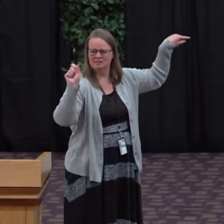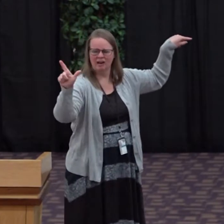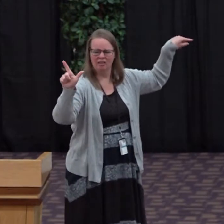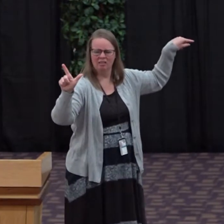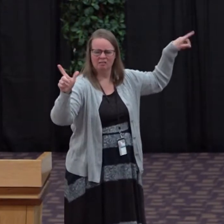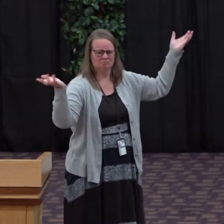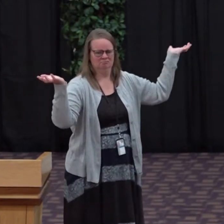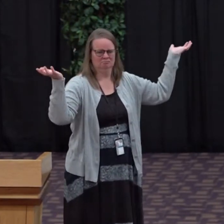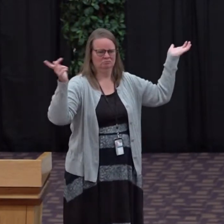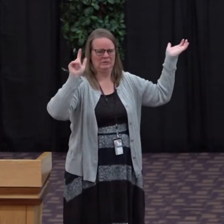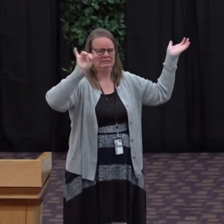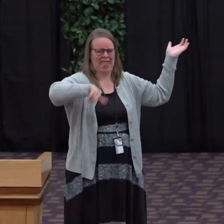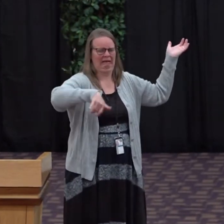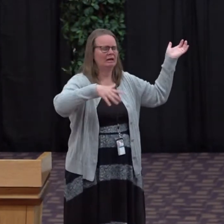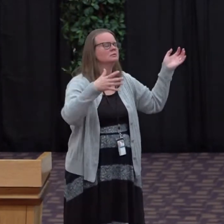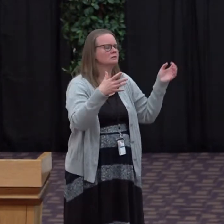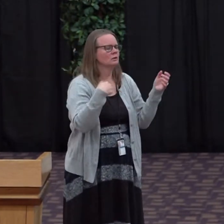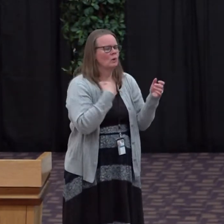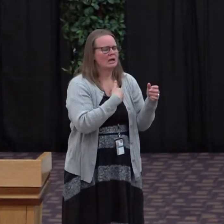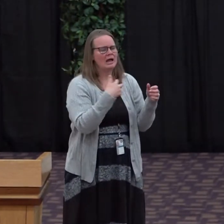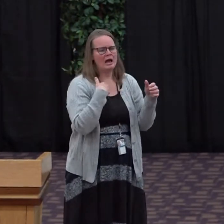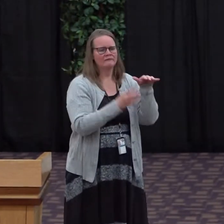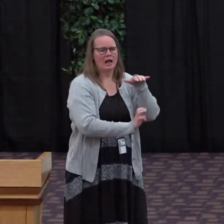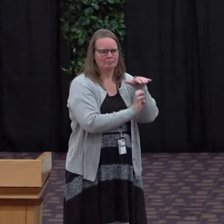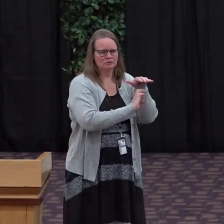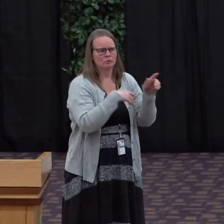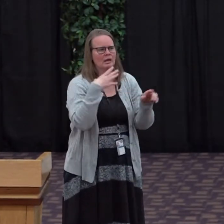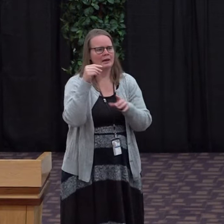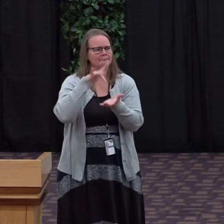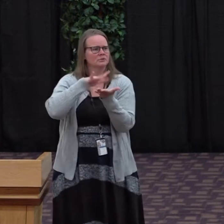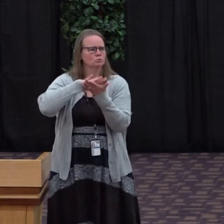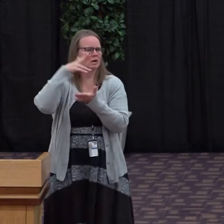Obviously, on the screen, it says ASL. So you're thinking, what is that?